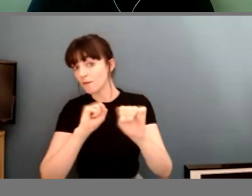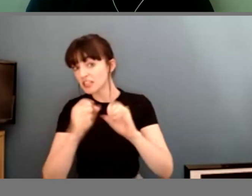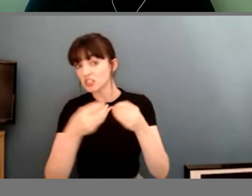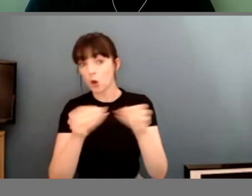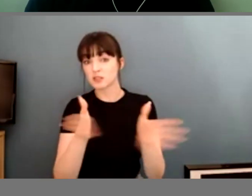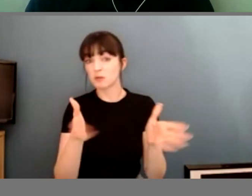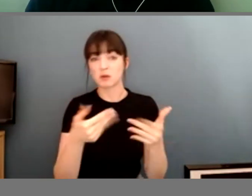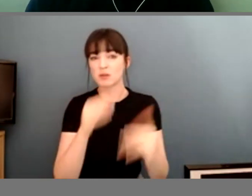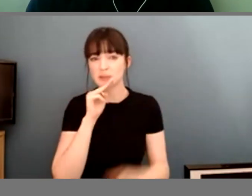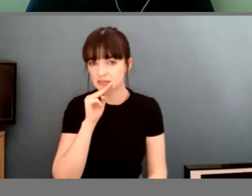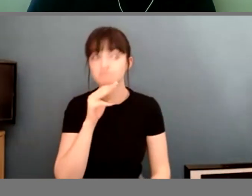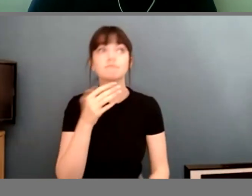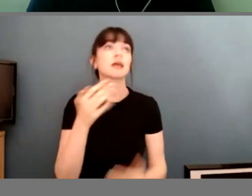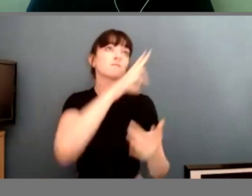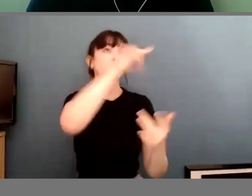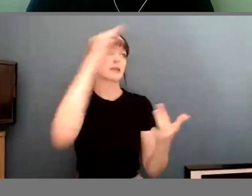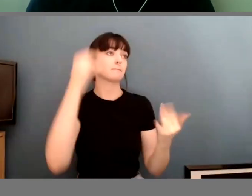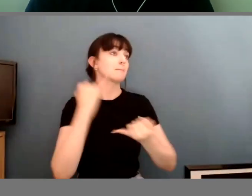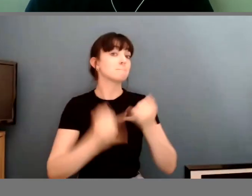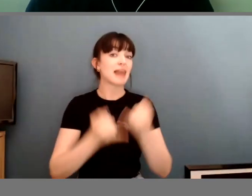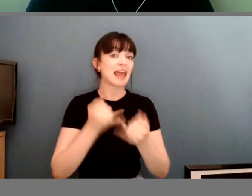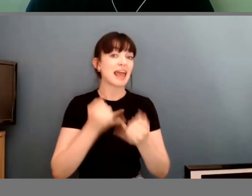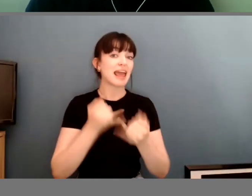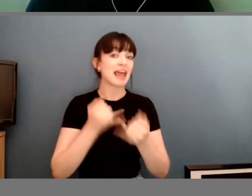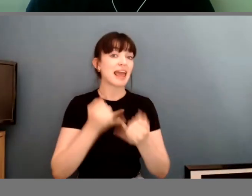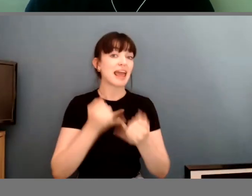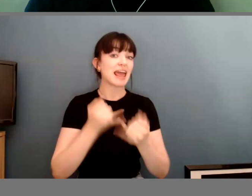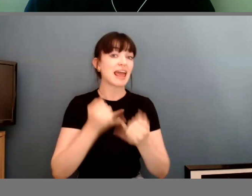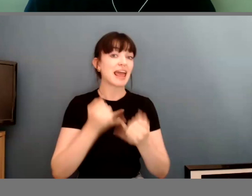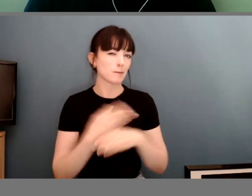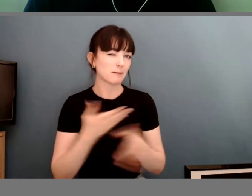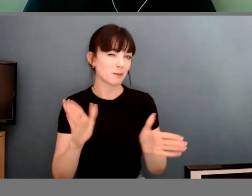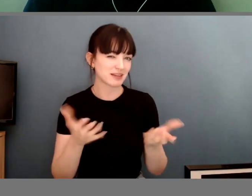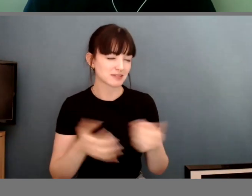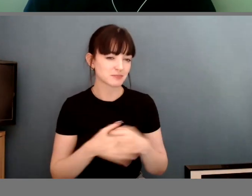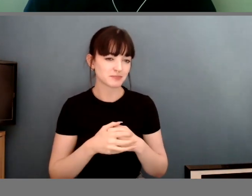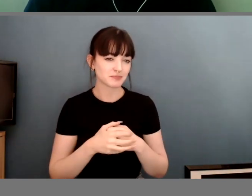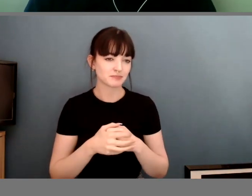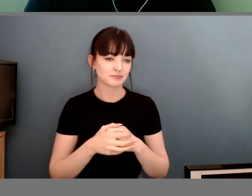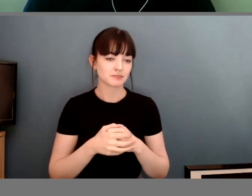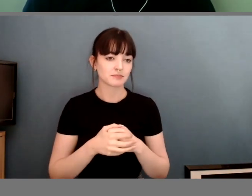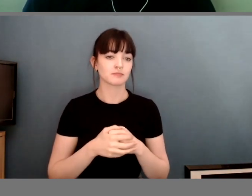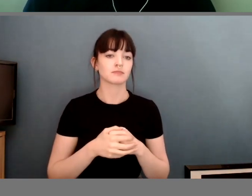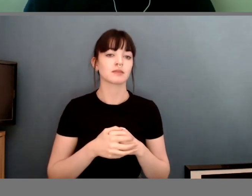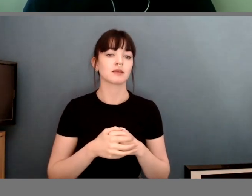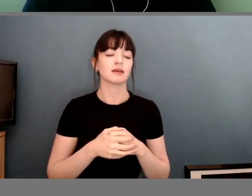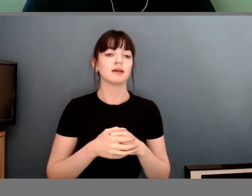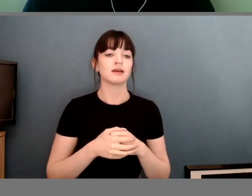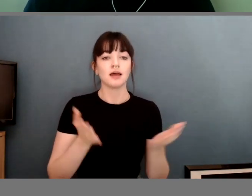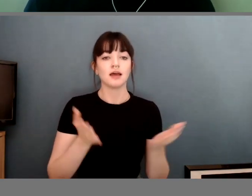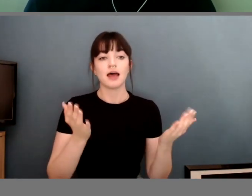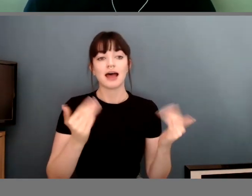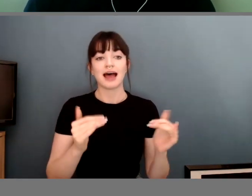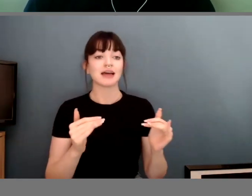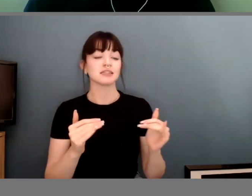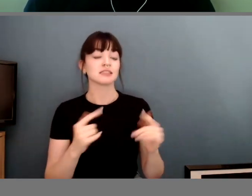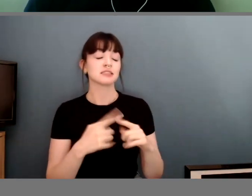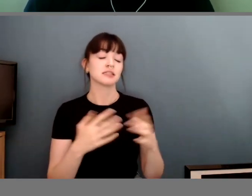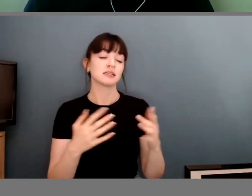lots of spaces like that owned by a public body and that the use of any place or amenity owned